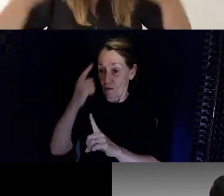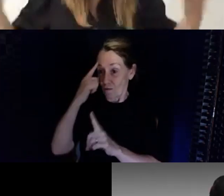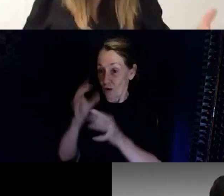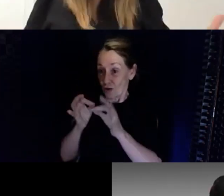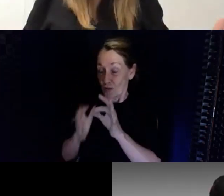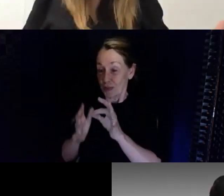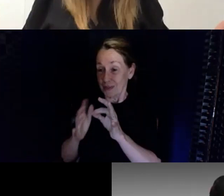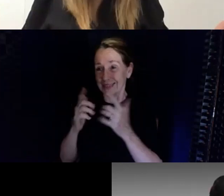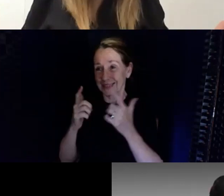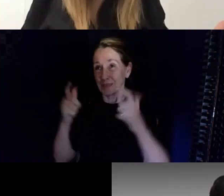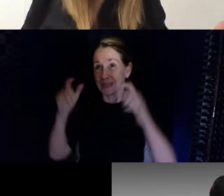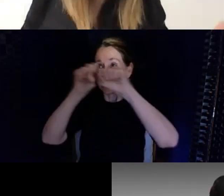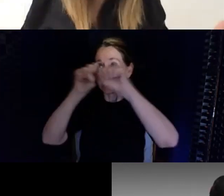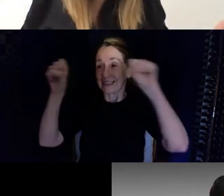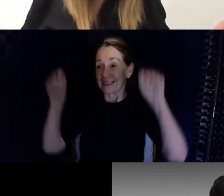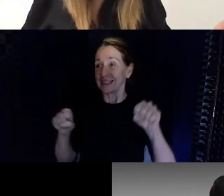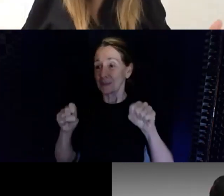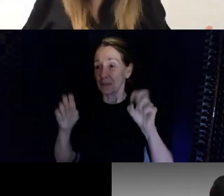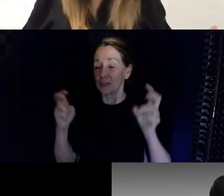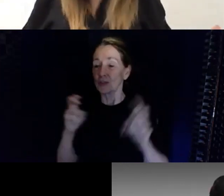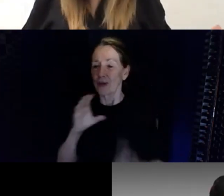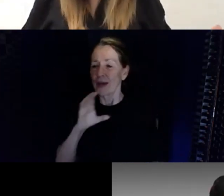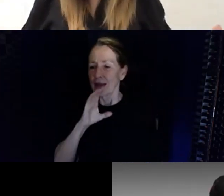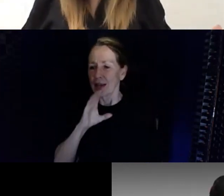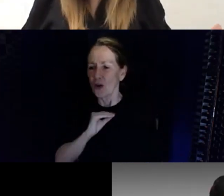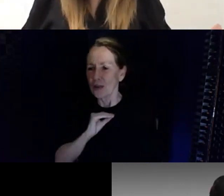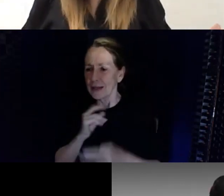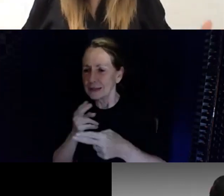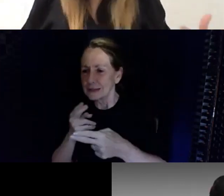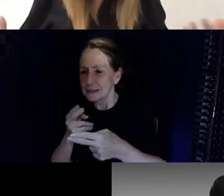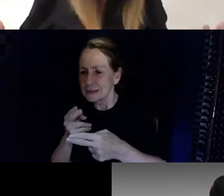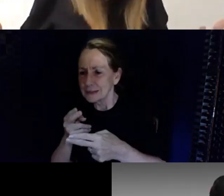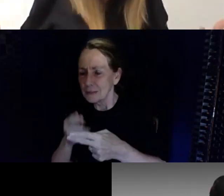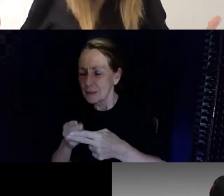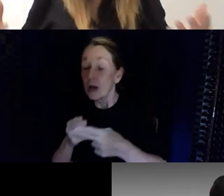AND I THINK THESE CONCERNS ARE MORE INDICATIVE OF A MUCH LARGER ISSUE, WHICH IS THE CULTURAL IN RHODE ISLAND FOR INTERPRETERS.